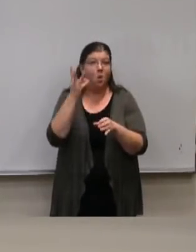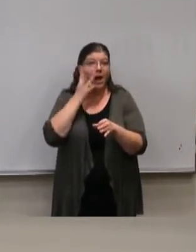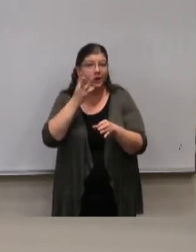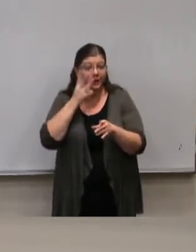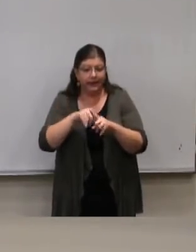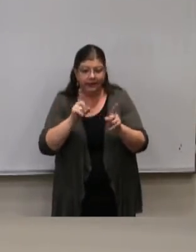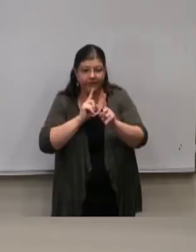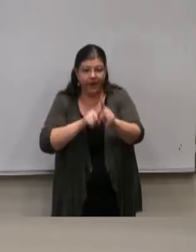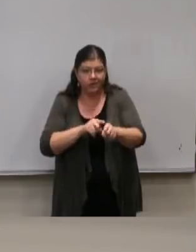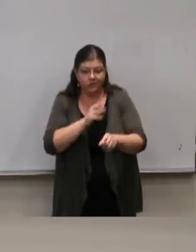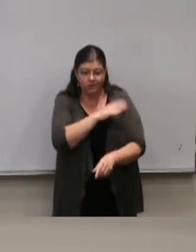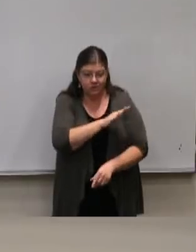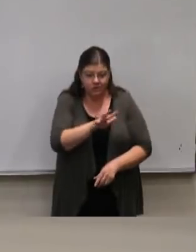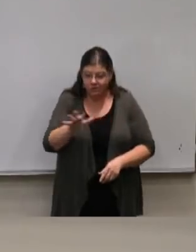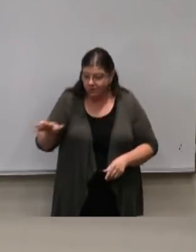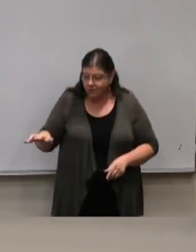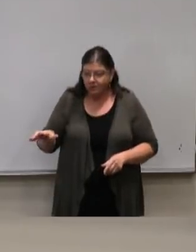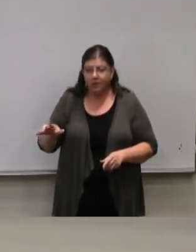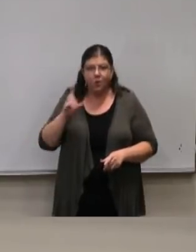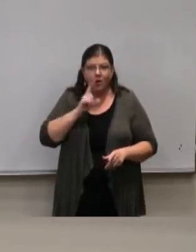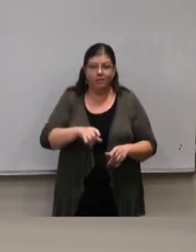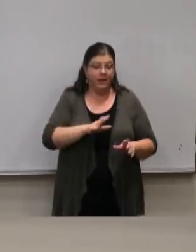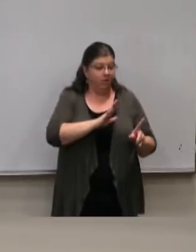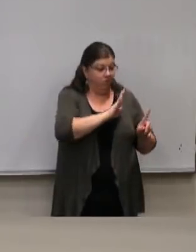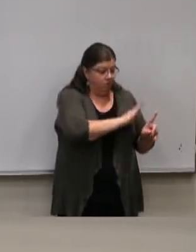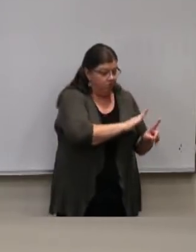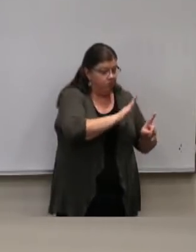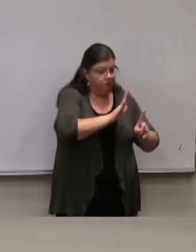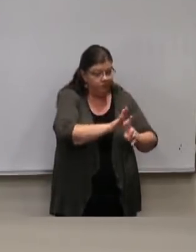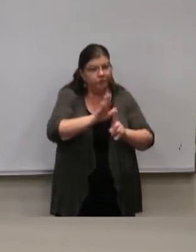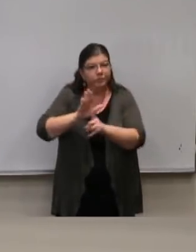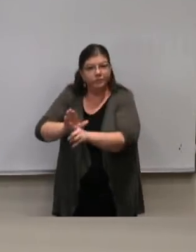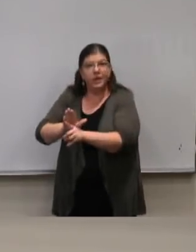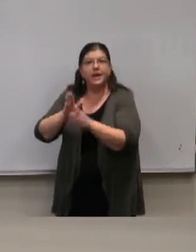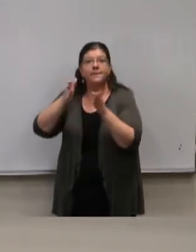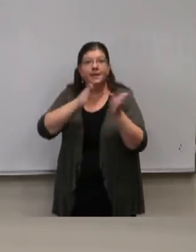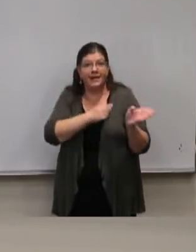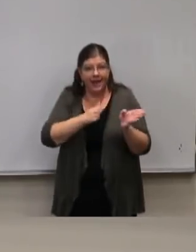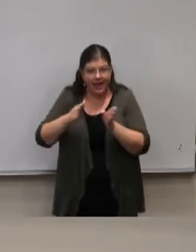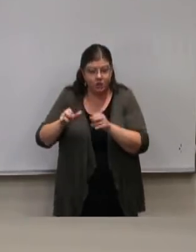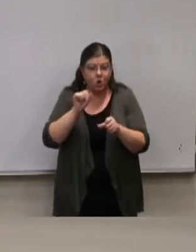All of those are going to be done on individual plans working with directors, the deans, and the vice presidents.